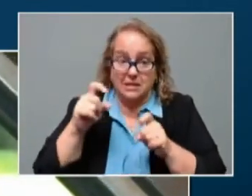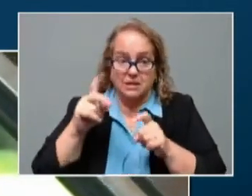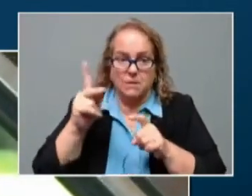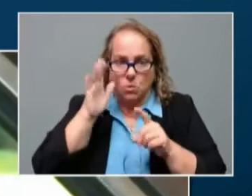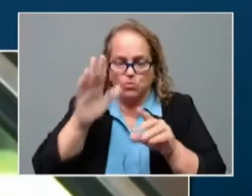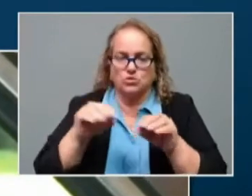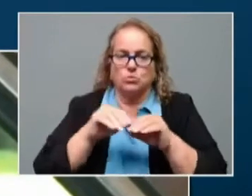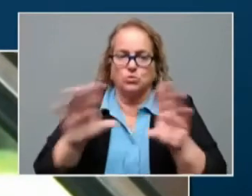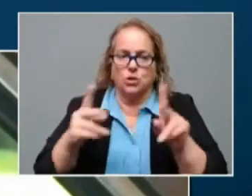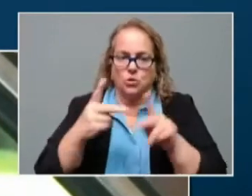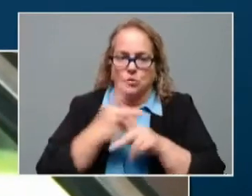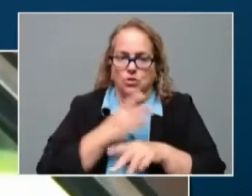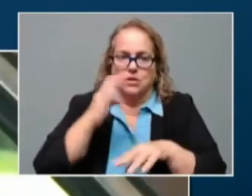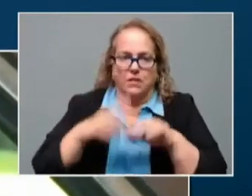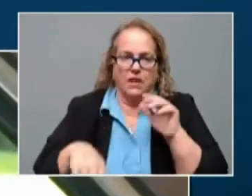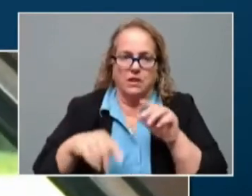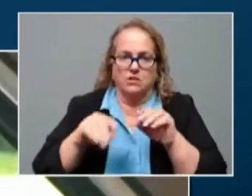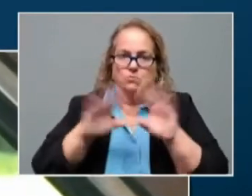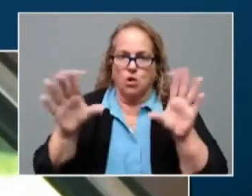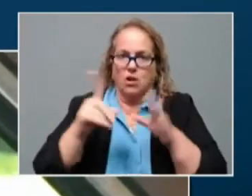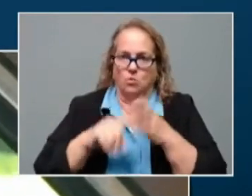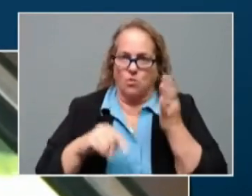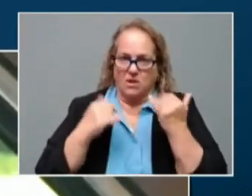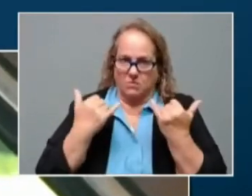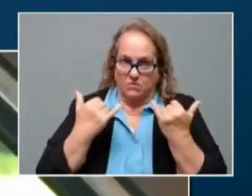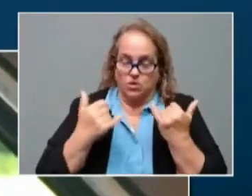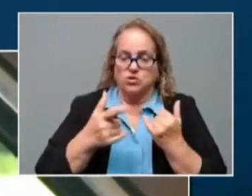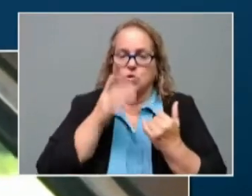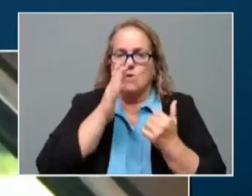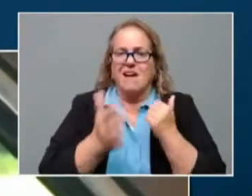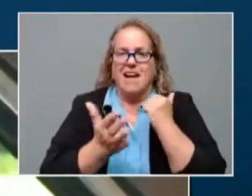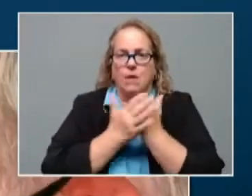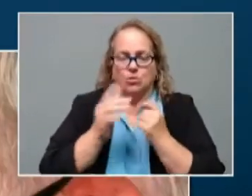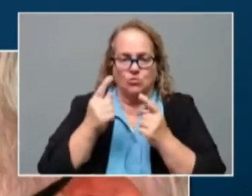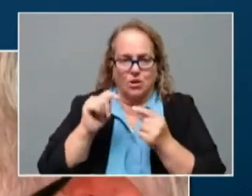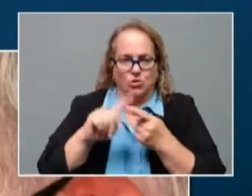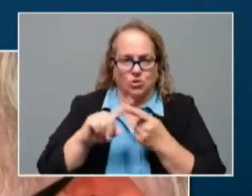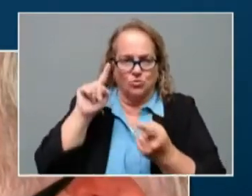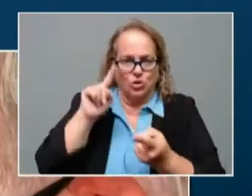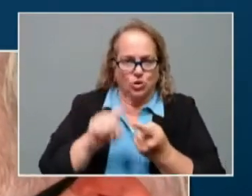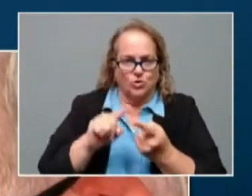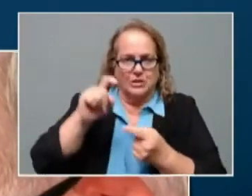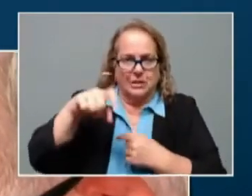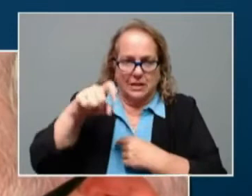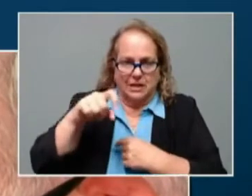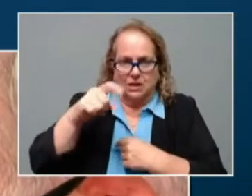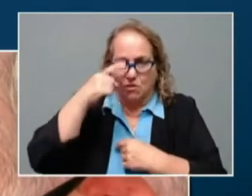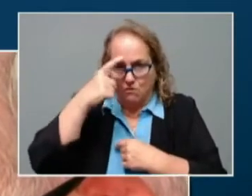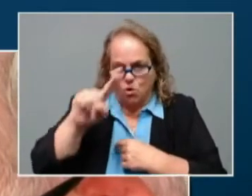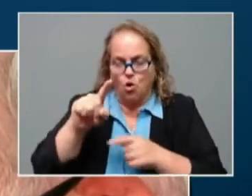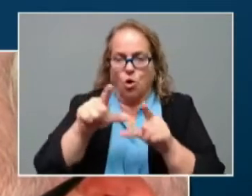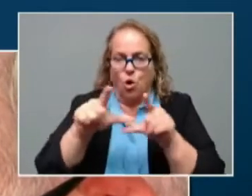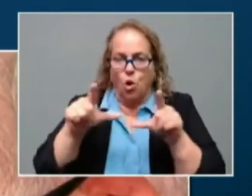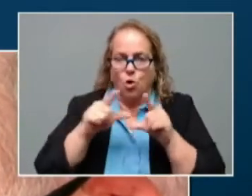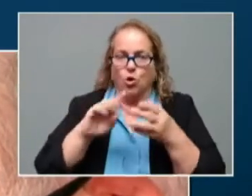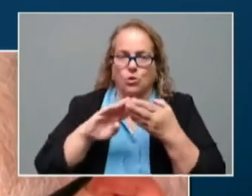spread currently. So this will really help alleviate um you know that need for for the local communities to get tested and really try to slow down the